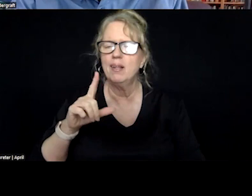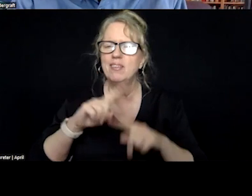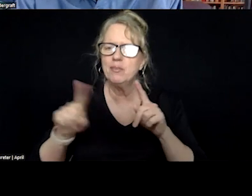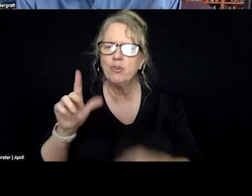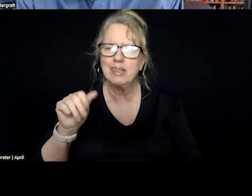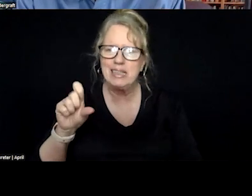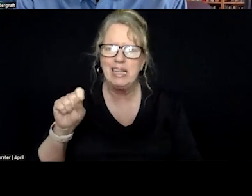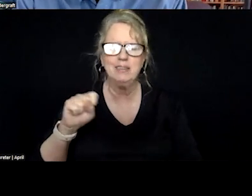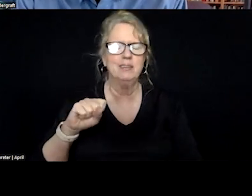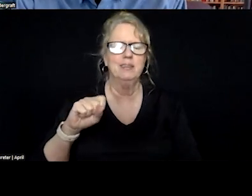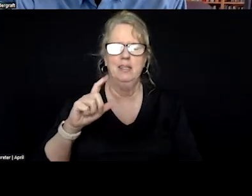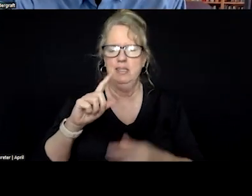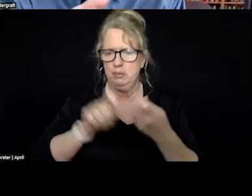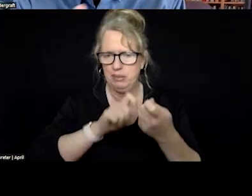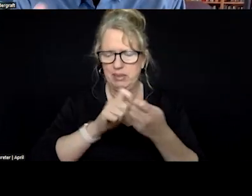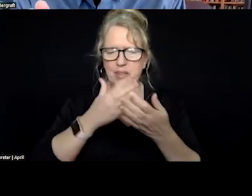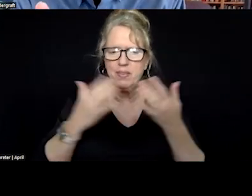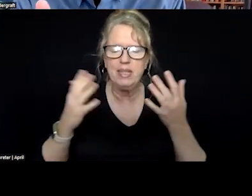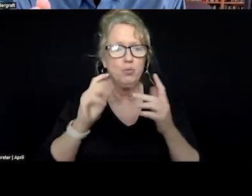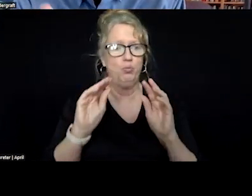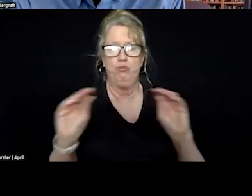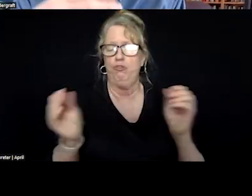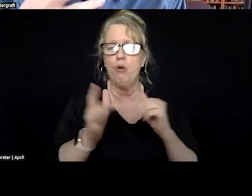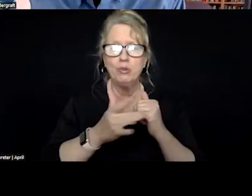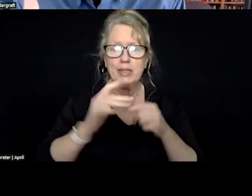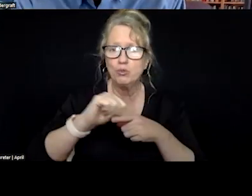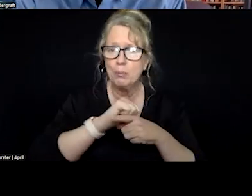THINGS THAT SOMEONE WITHOUT TECHNICAL TRAINING OR JUST USING